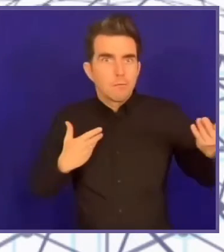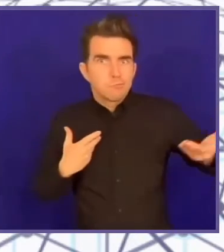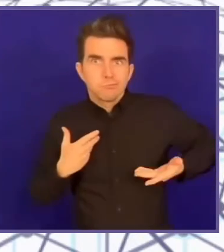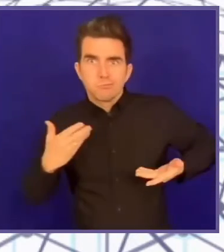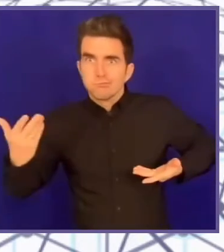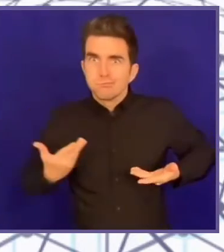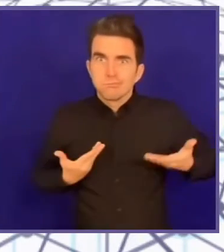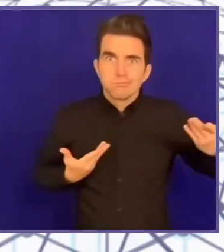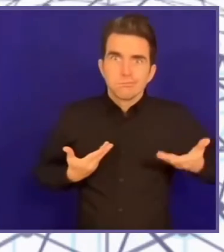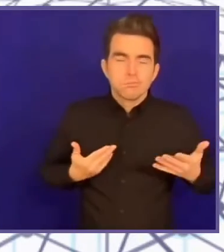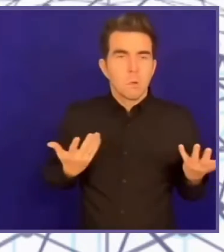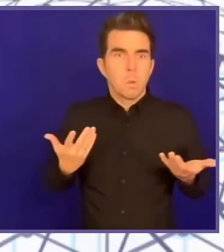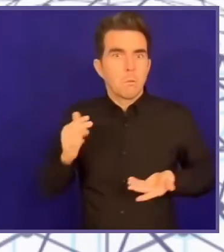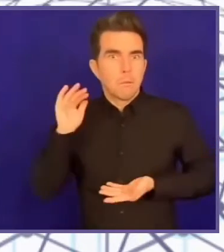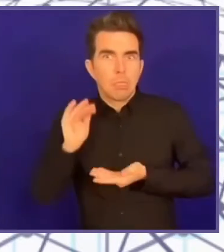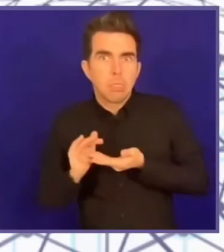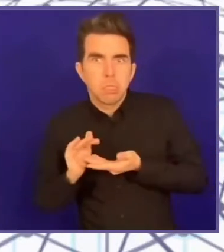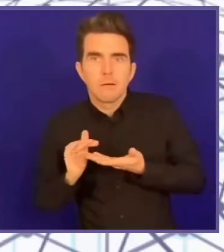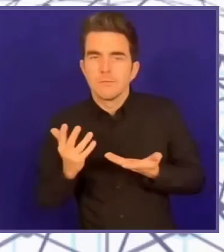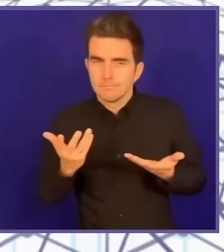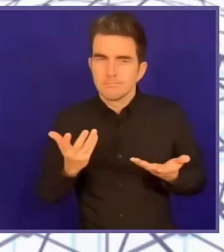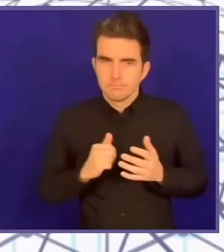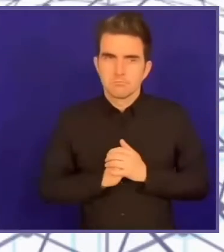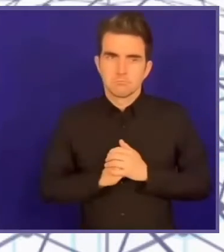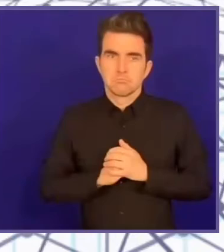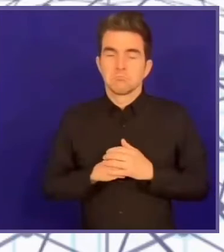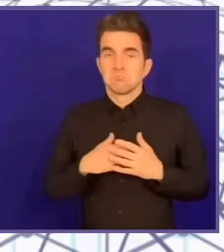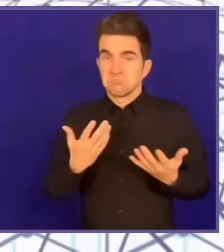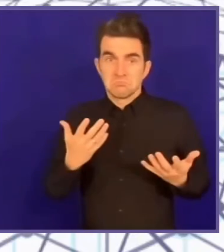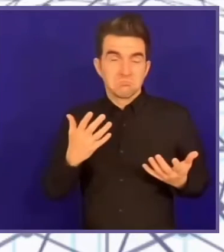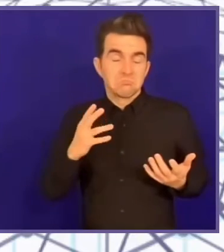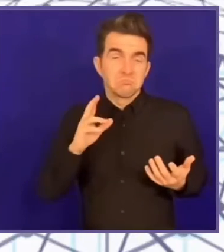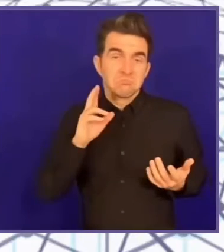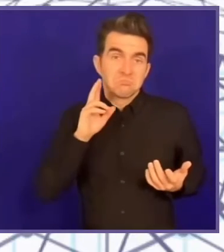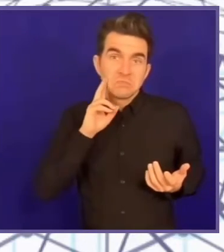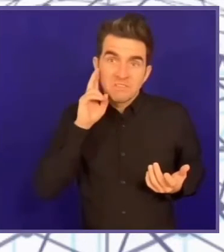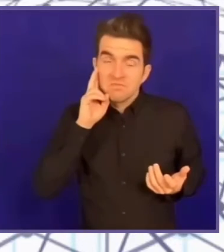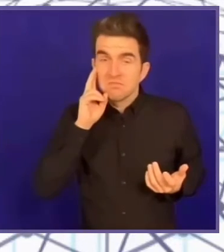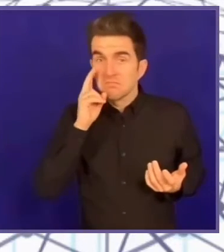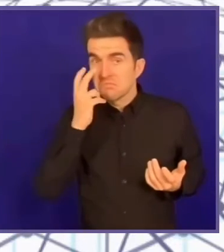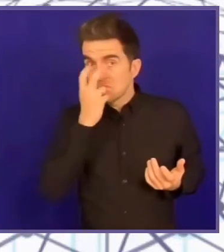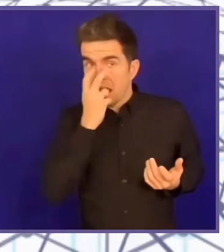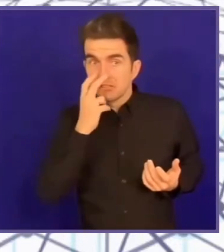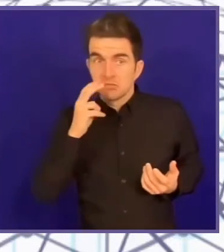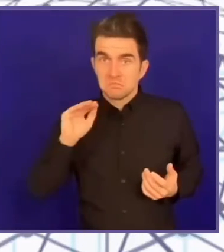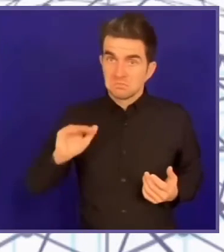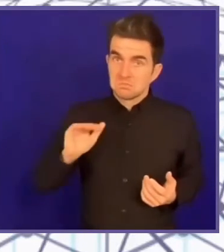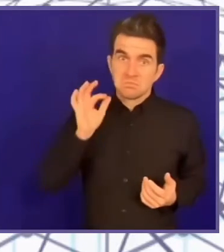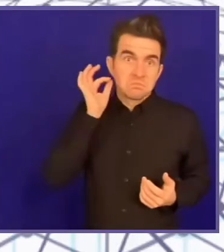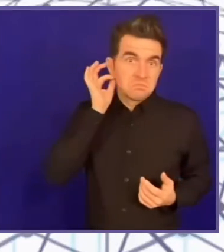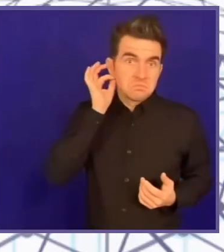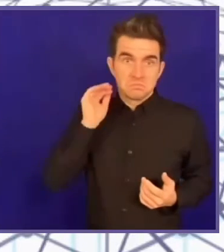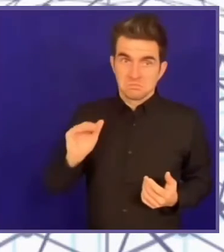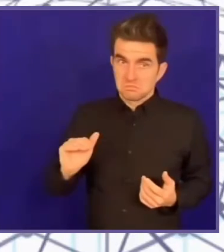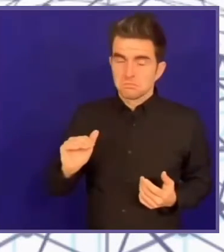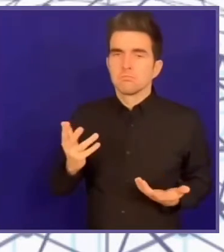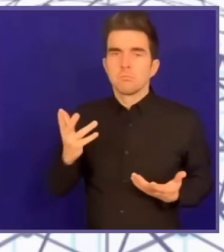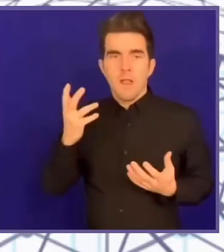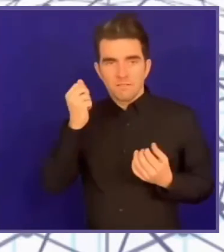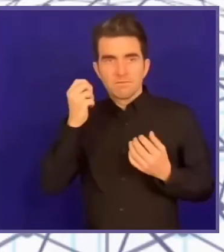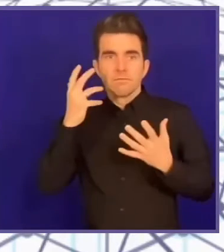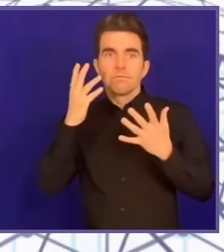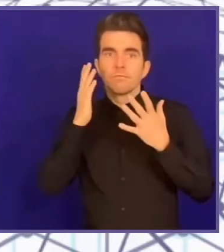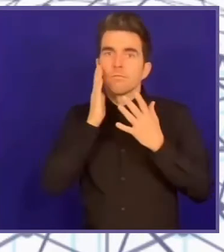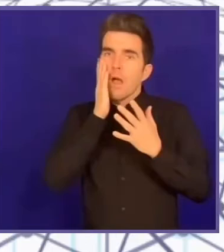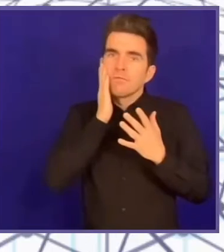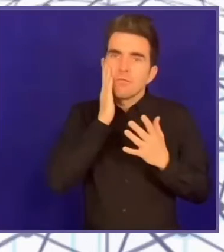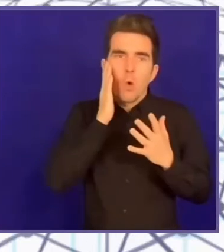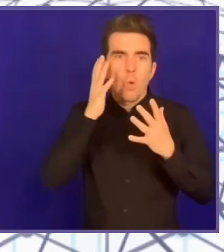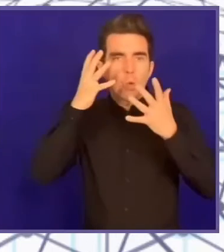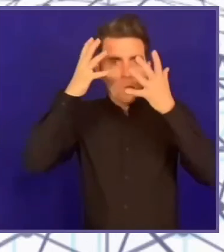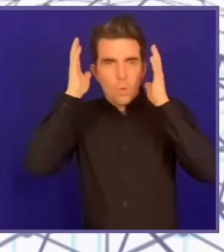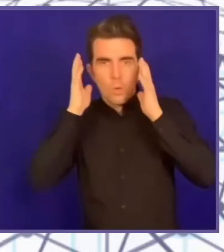And how can we identify low cost solutions? Easy wins that can be easily applied across